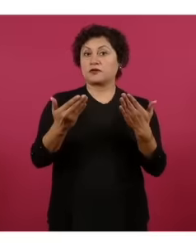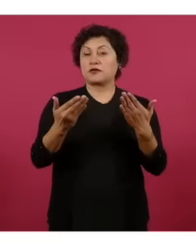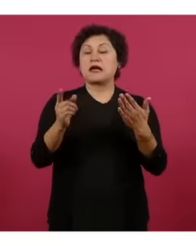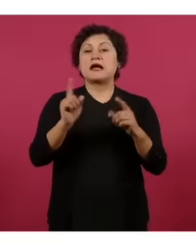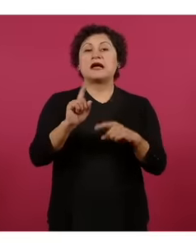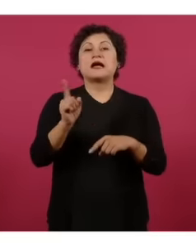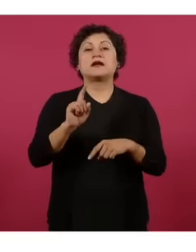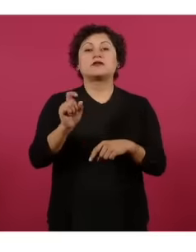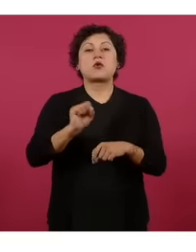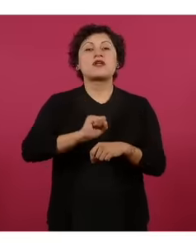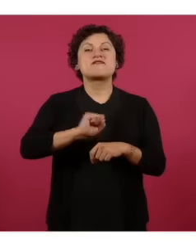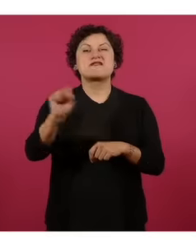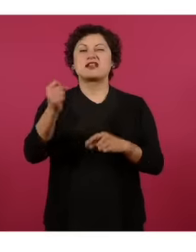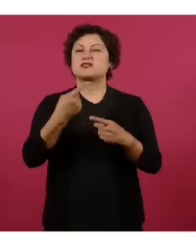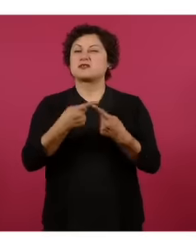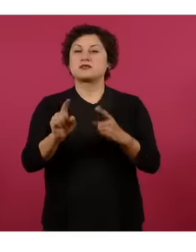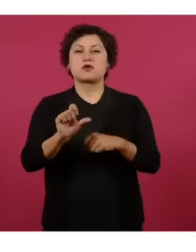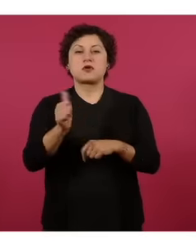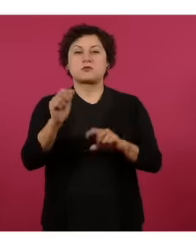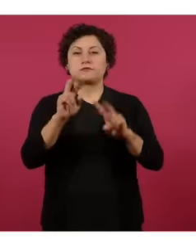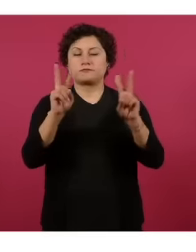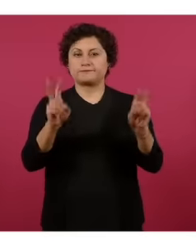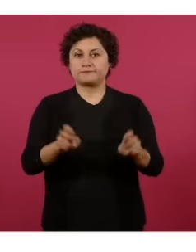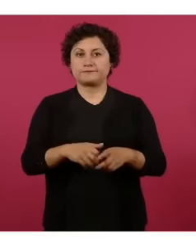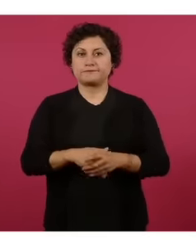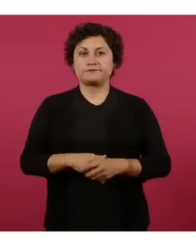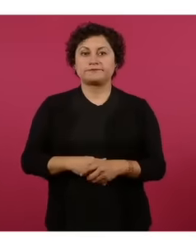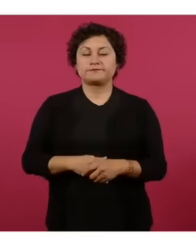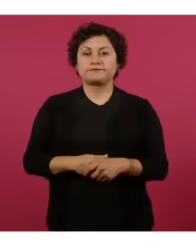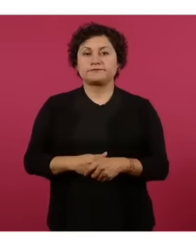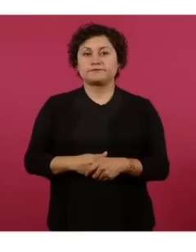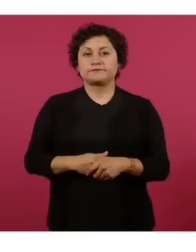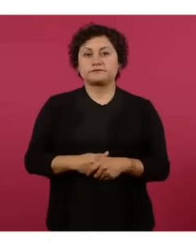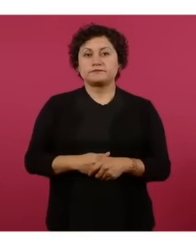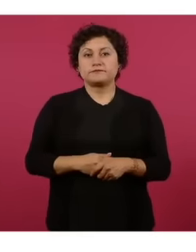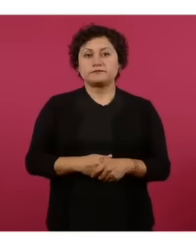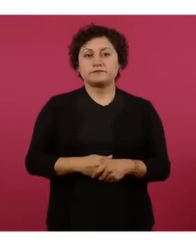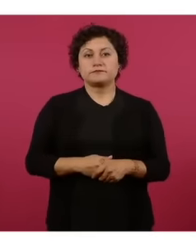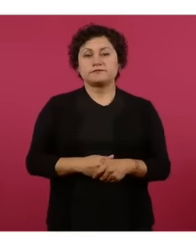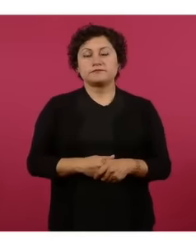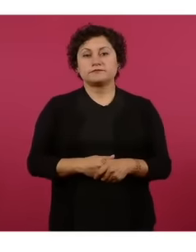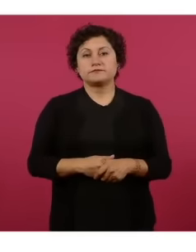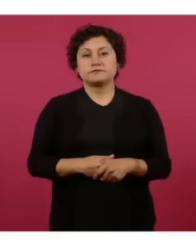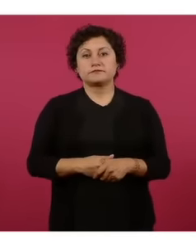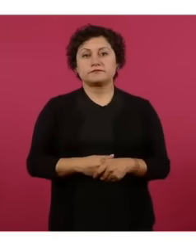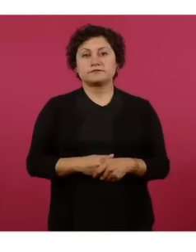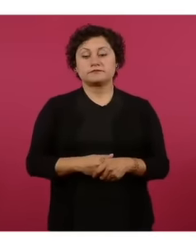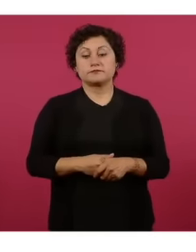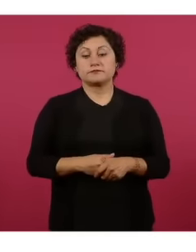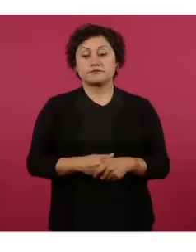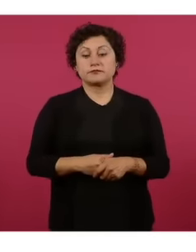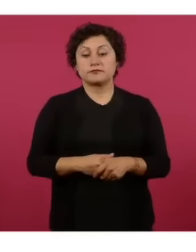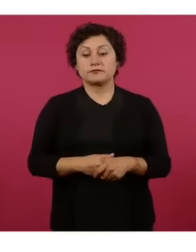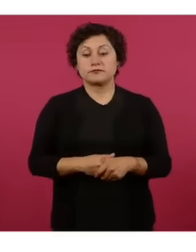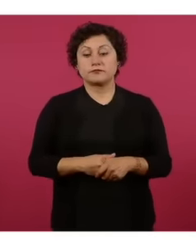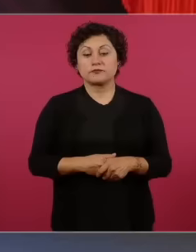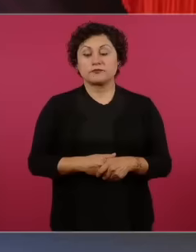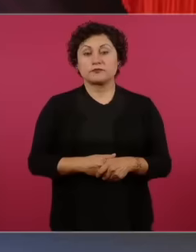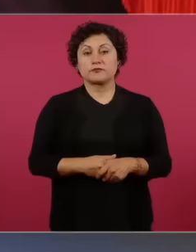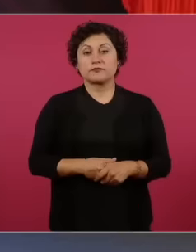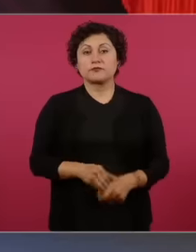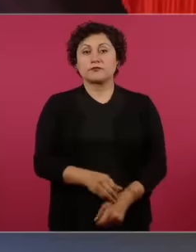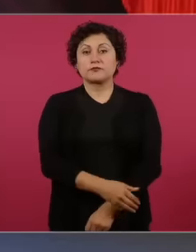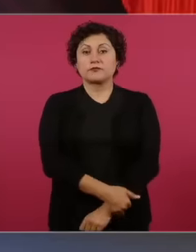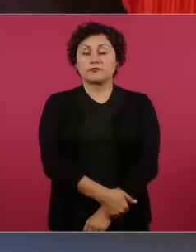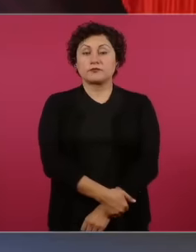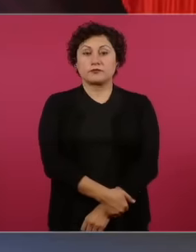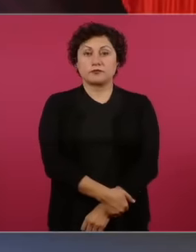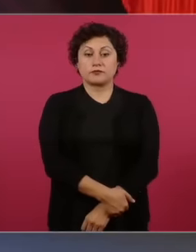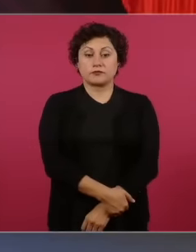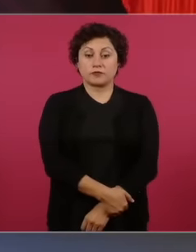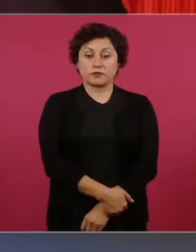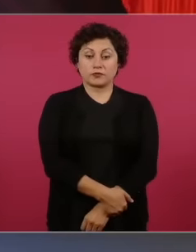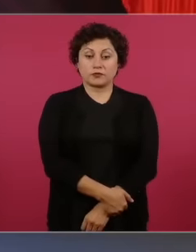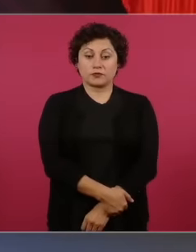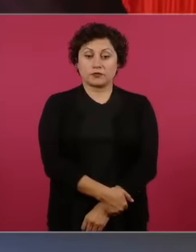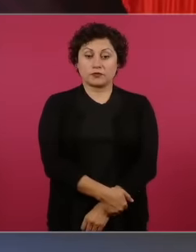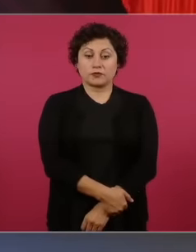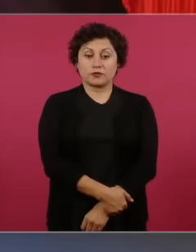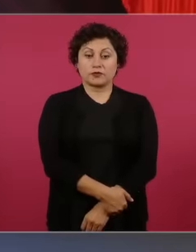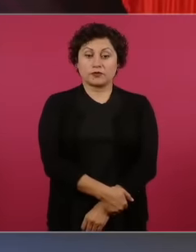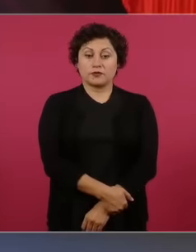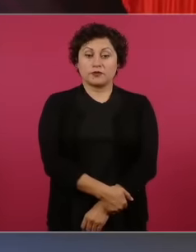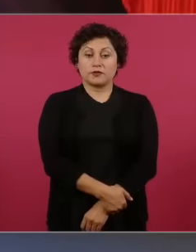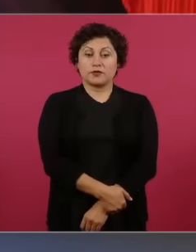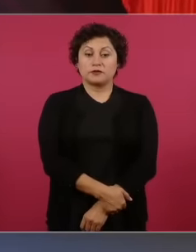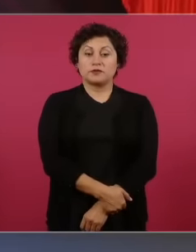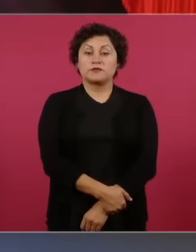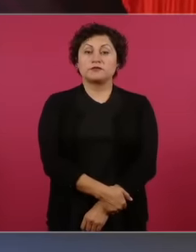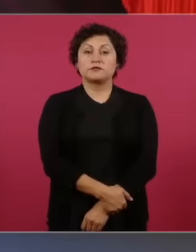went down that's why when talking about